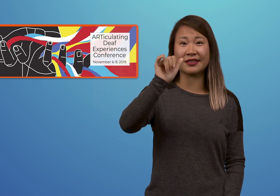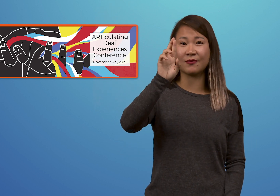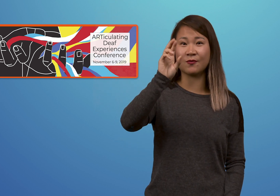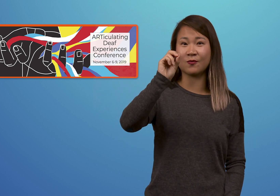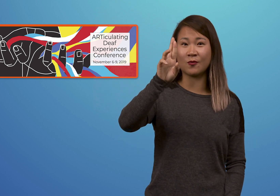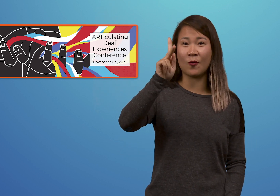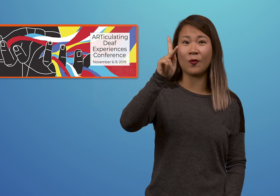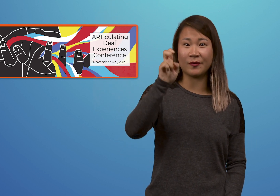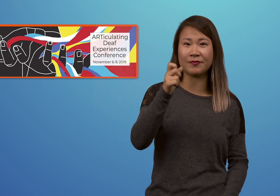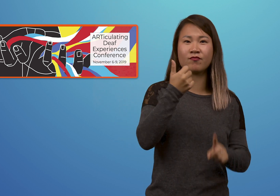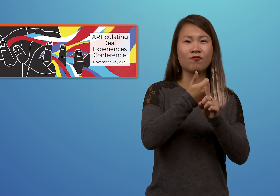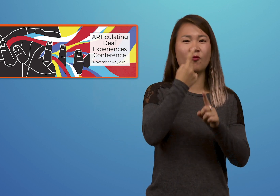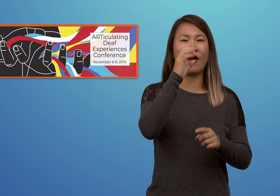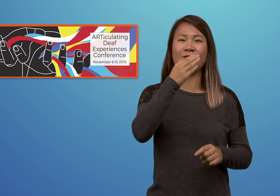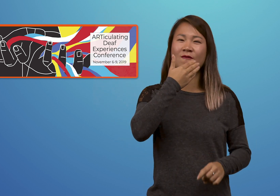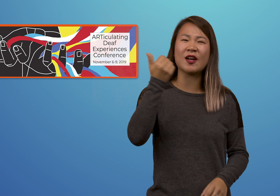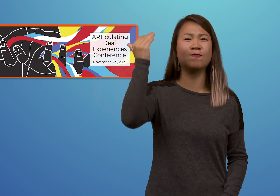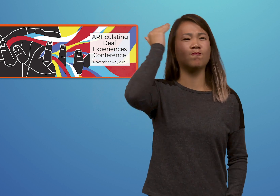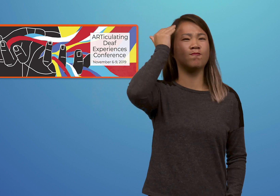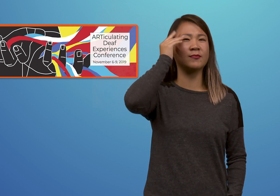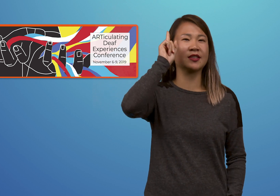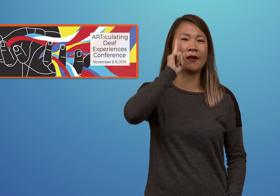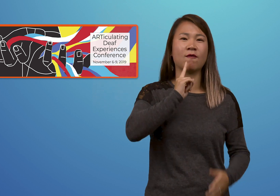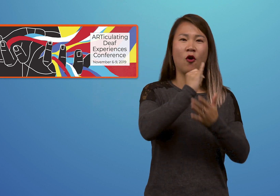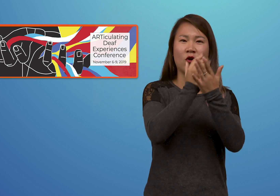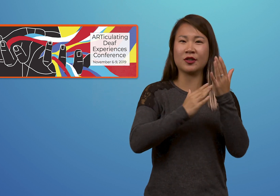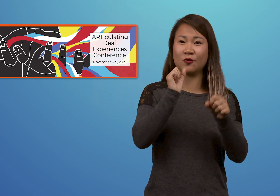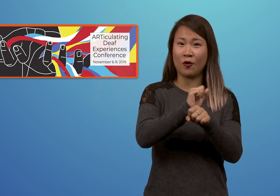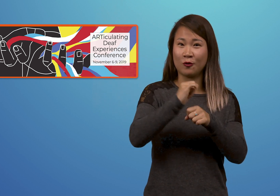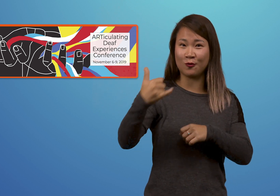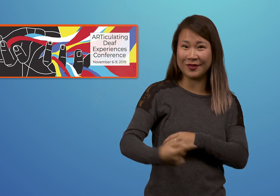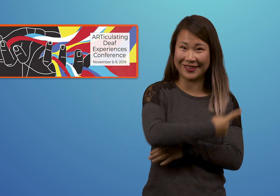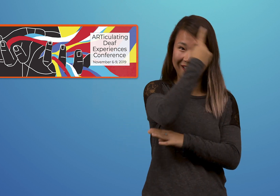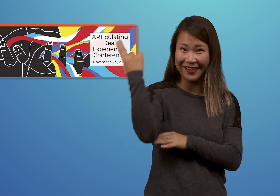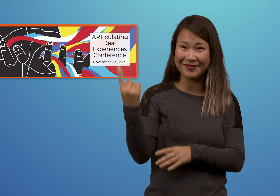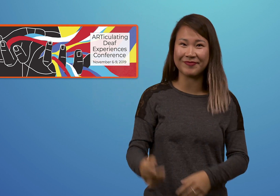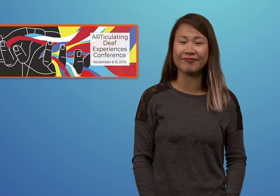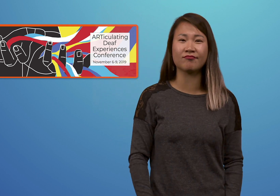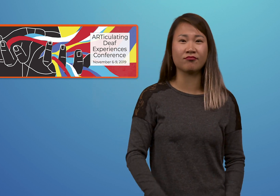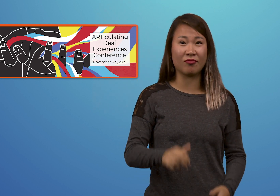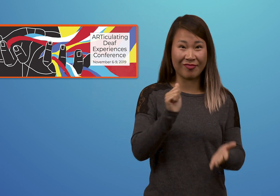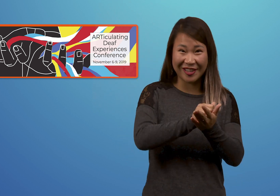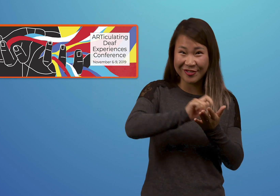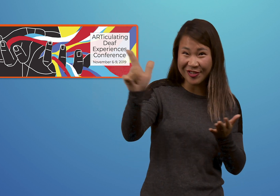or from Nancy Rourke, one of the best-known Deaf artists working today!